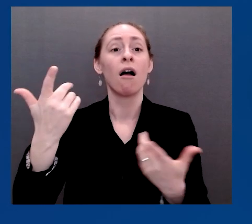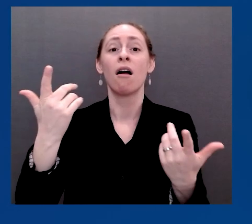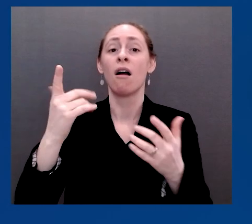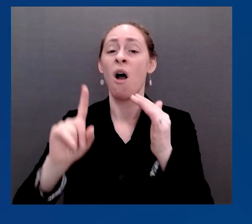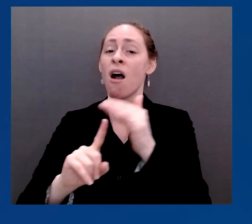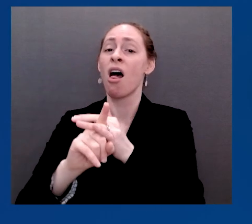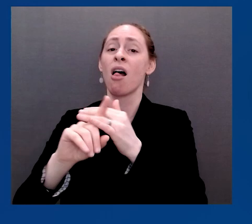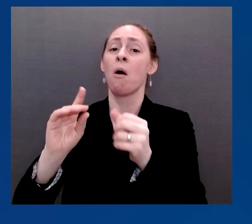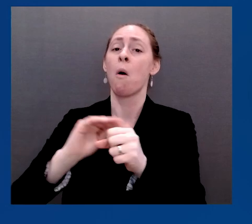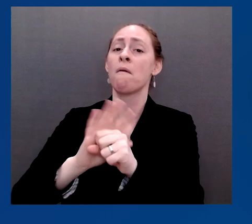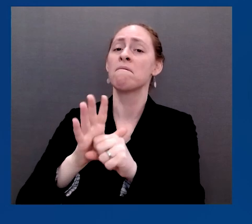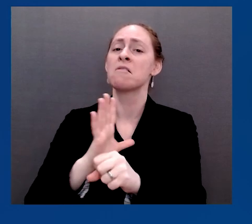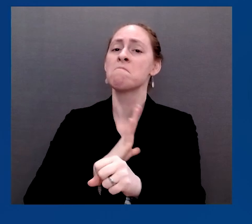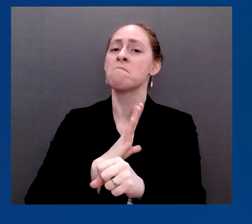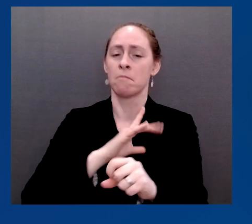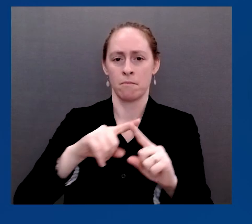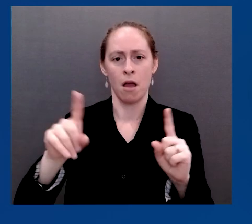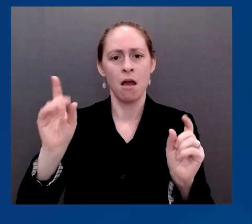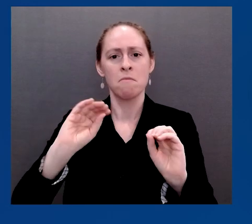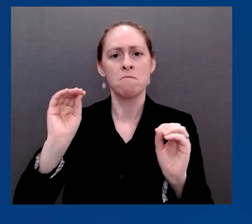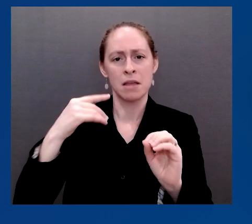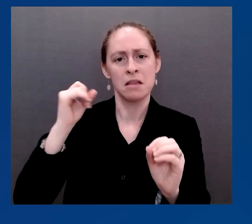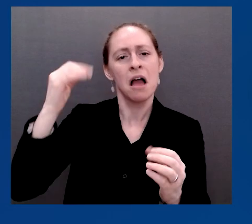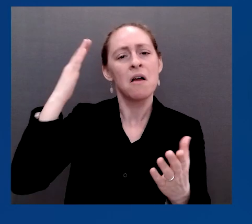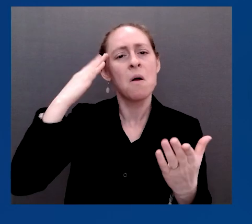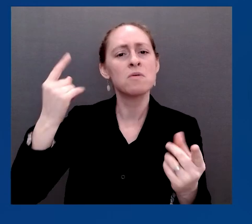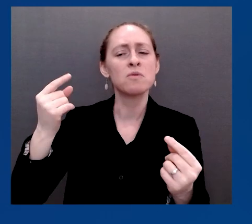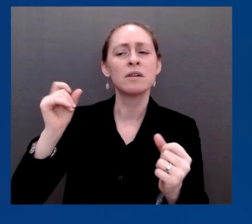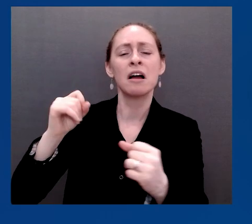With that, let's open it up for a few questions. Over to you, Kevin.